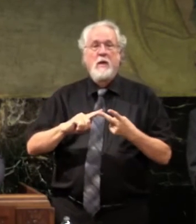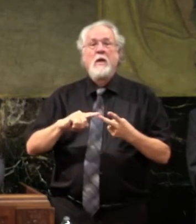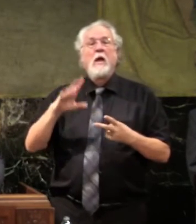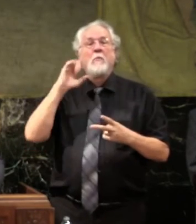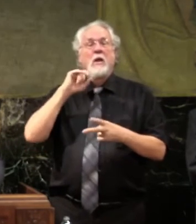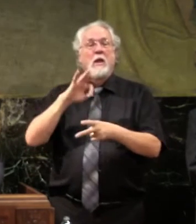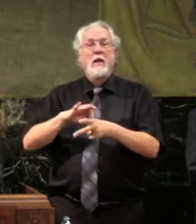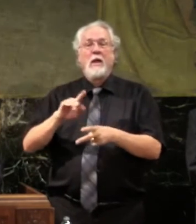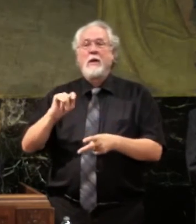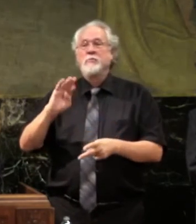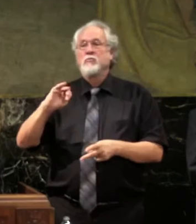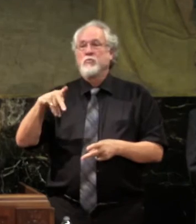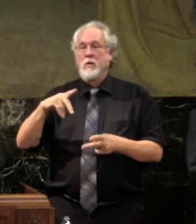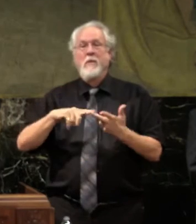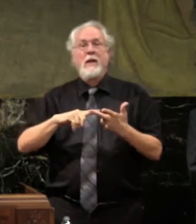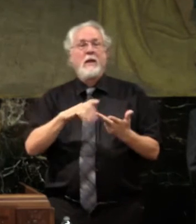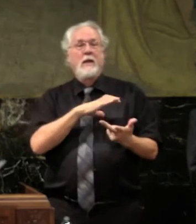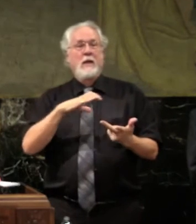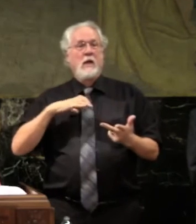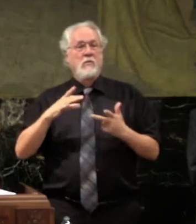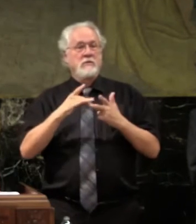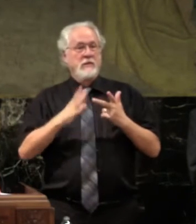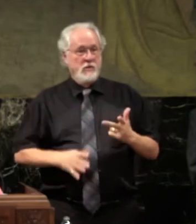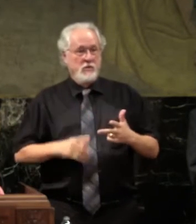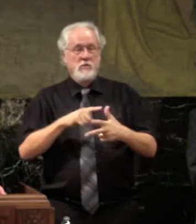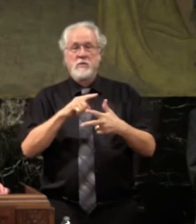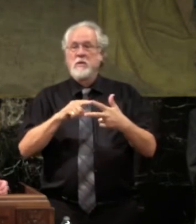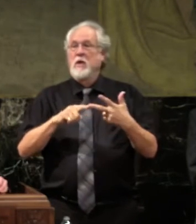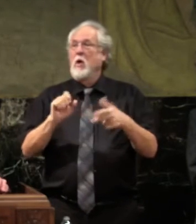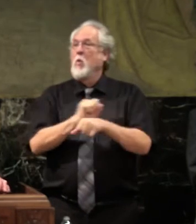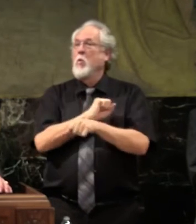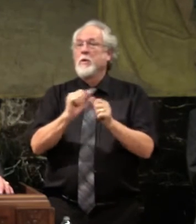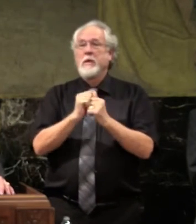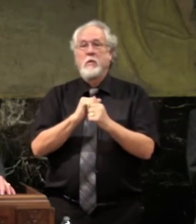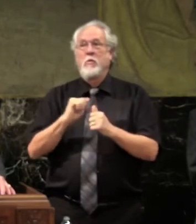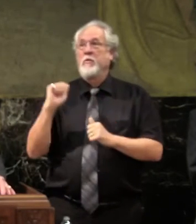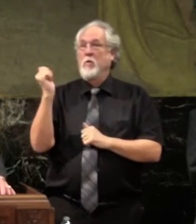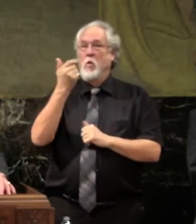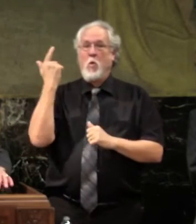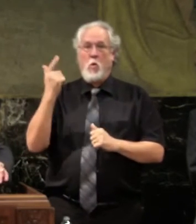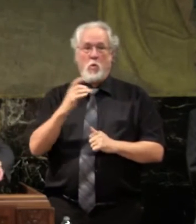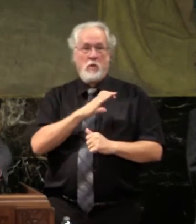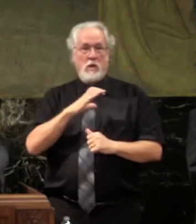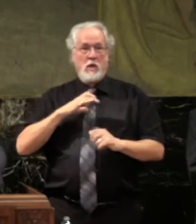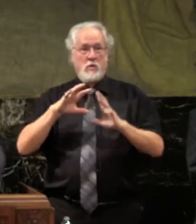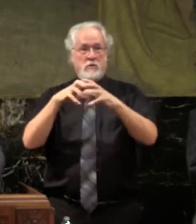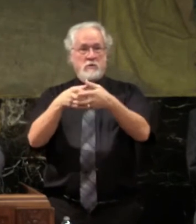two congressional leaders and I have enjoyed working with the entire congressional delegation throughout the